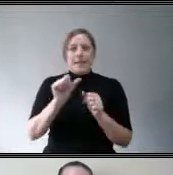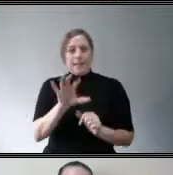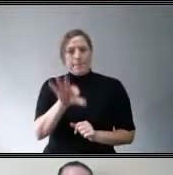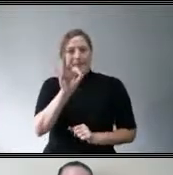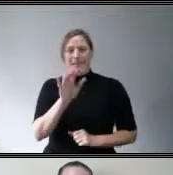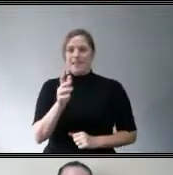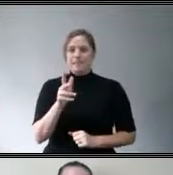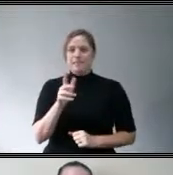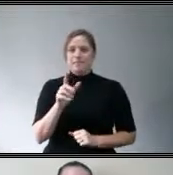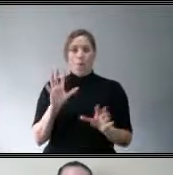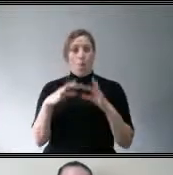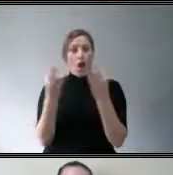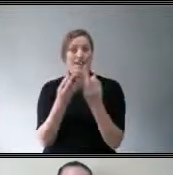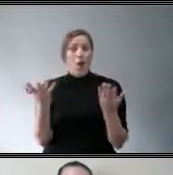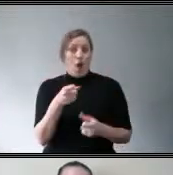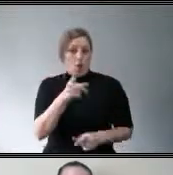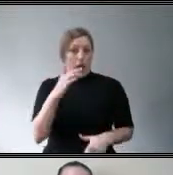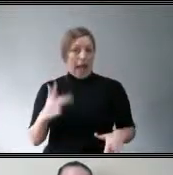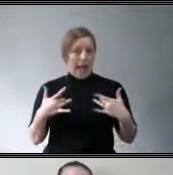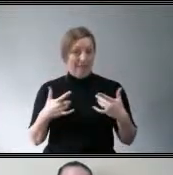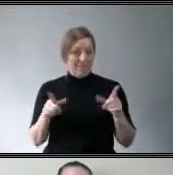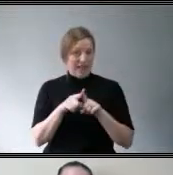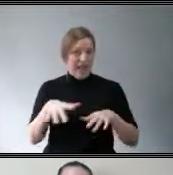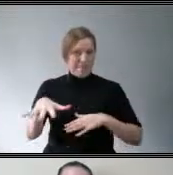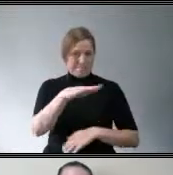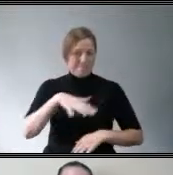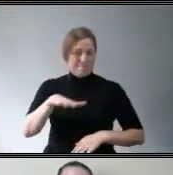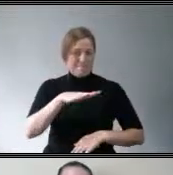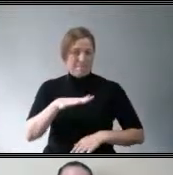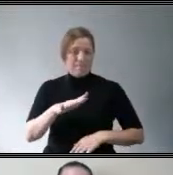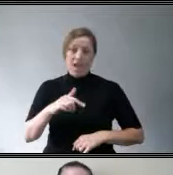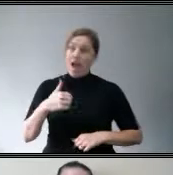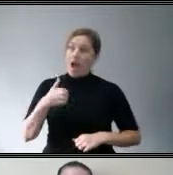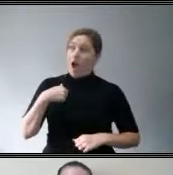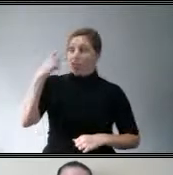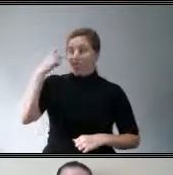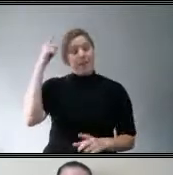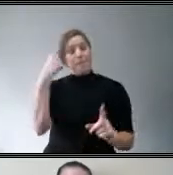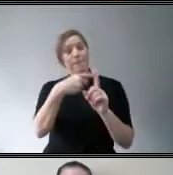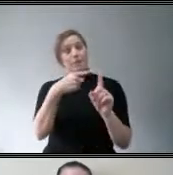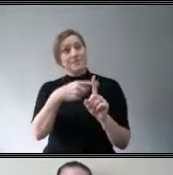um you know i'm filled with optimism that these internships will be able to take place in person